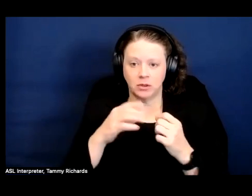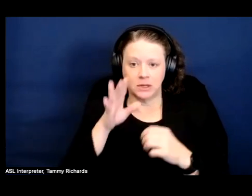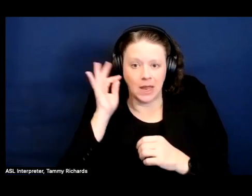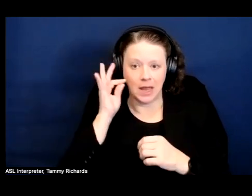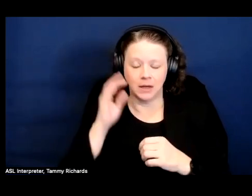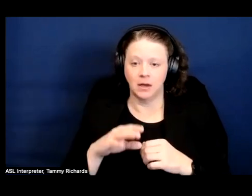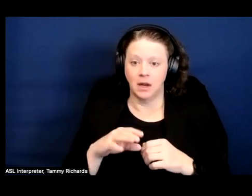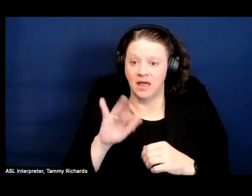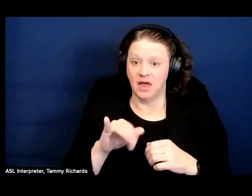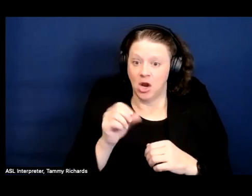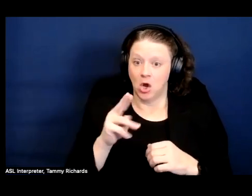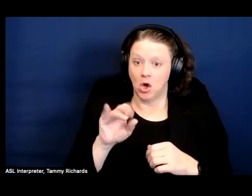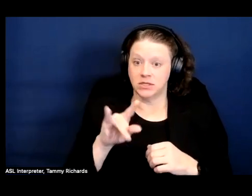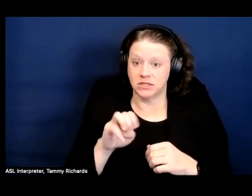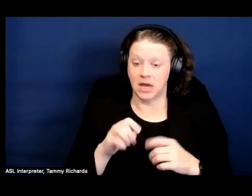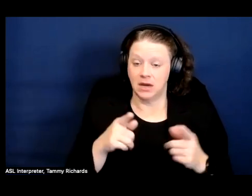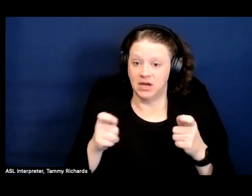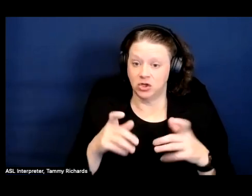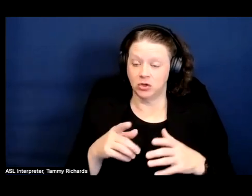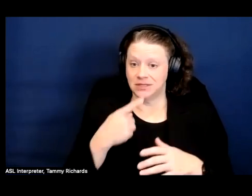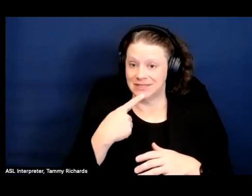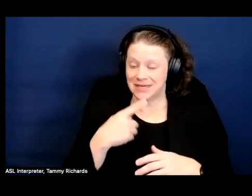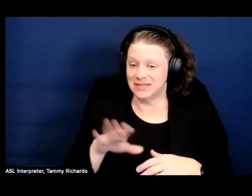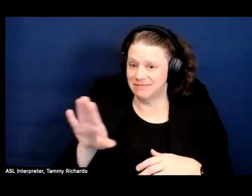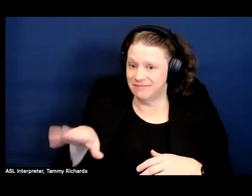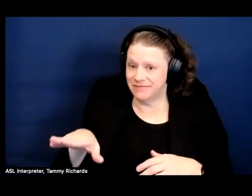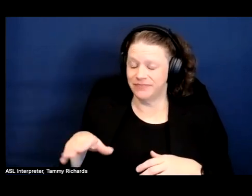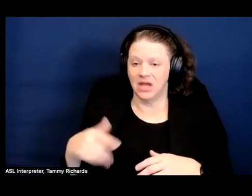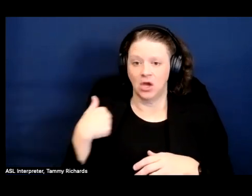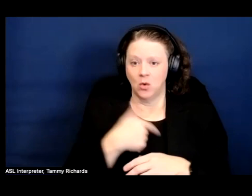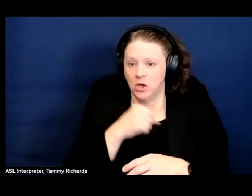like we used to and still sometimes see these advertisements.